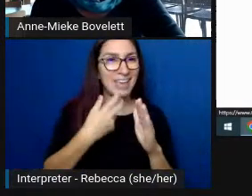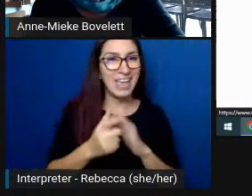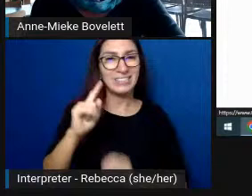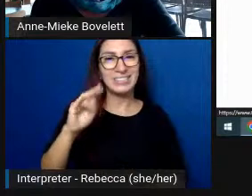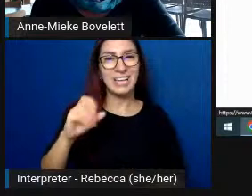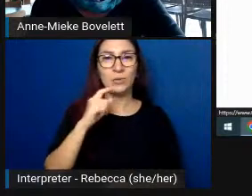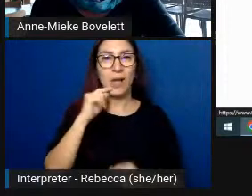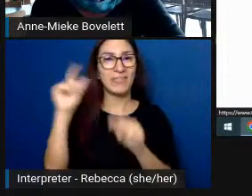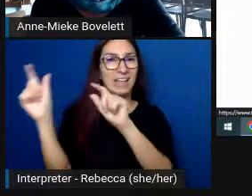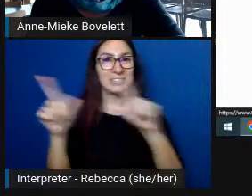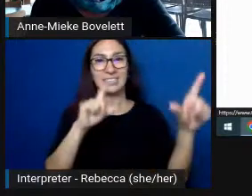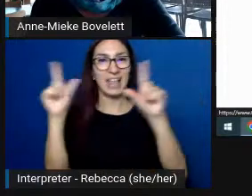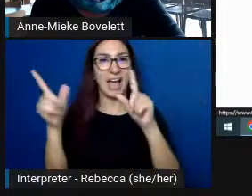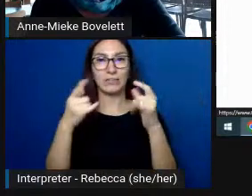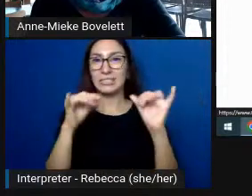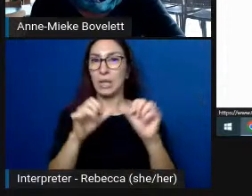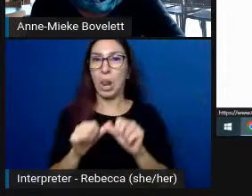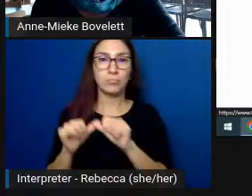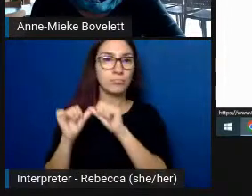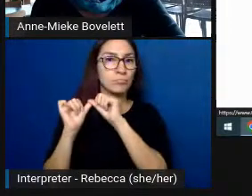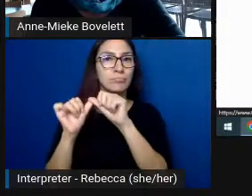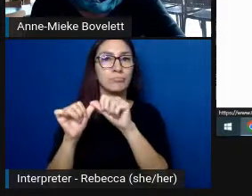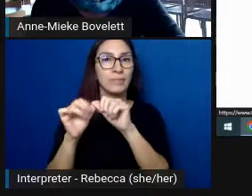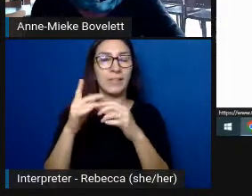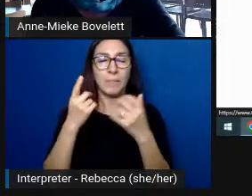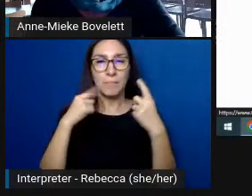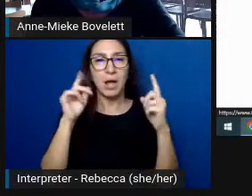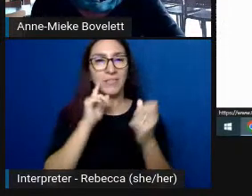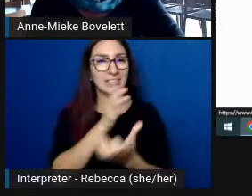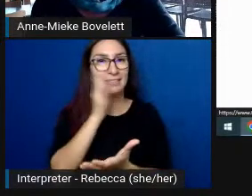Picca Neri: One thing I am interested now that we are finally in in the slider has stopped.